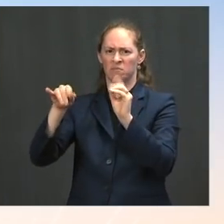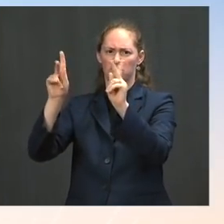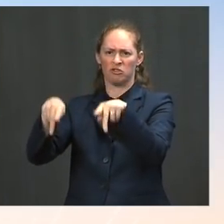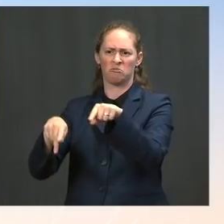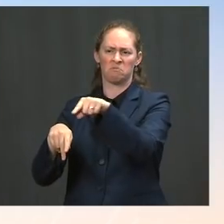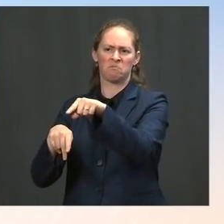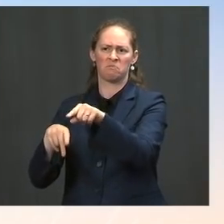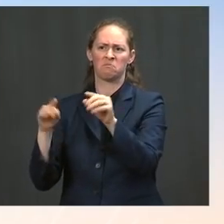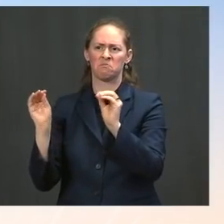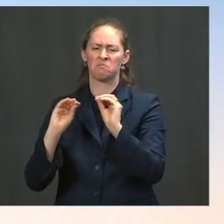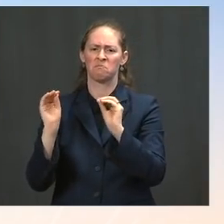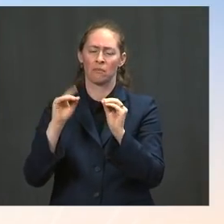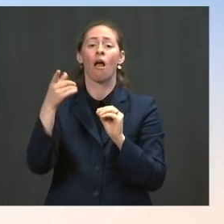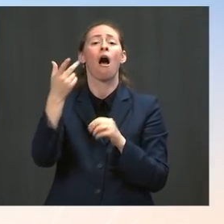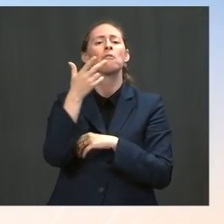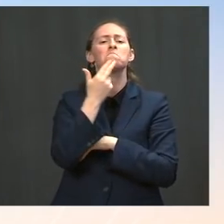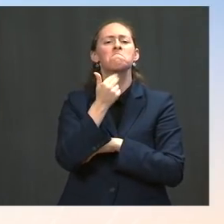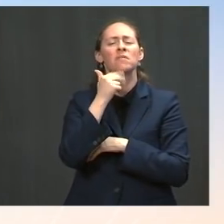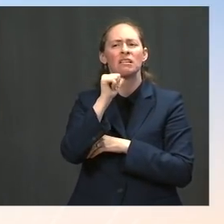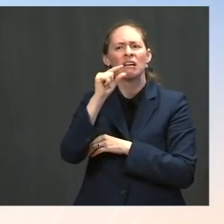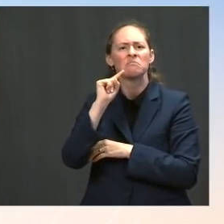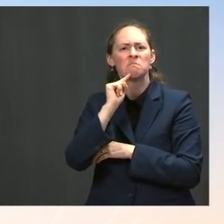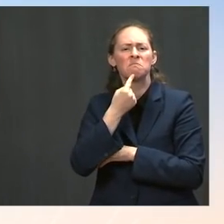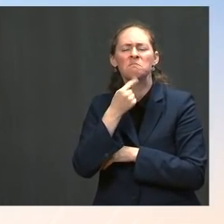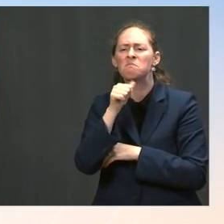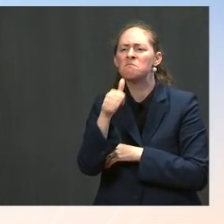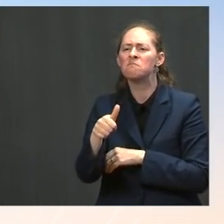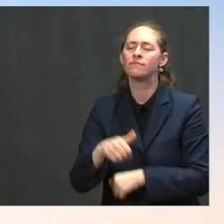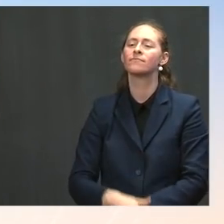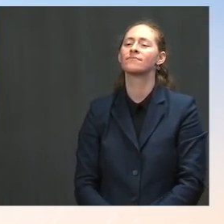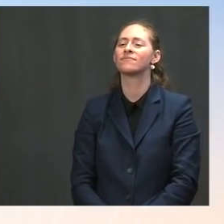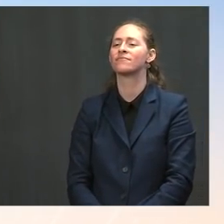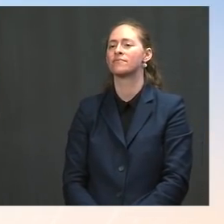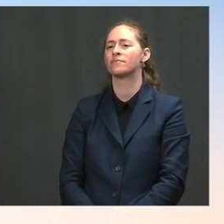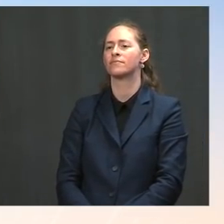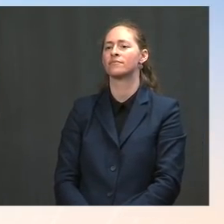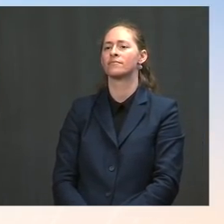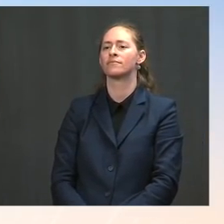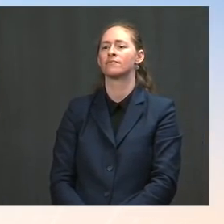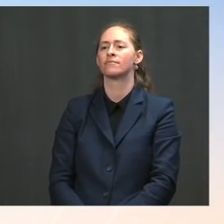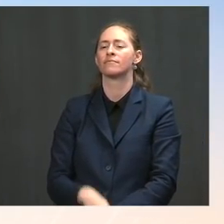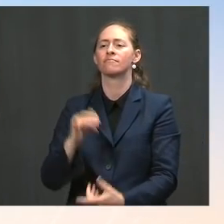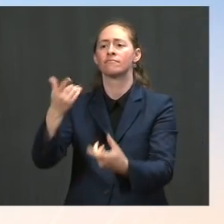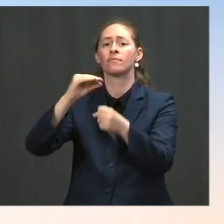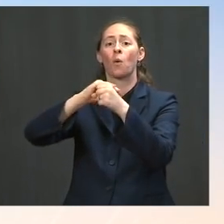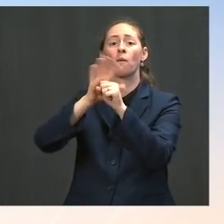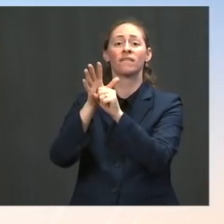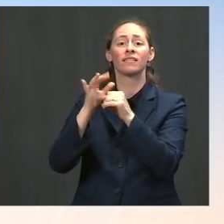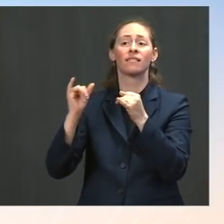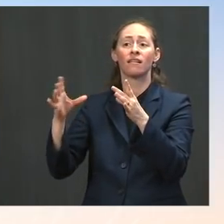But as this instance shows, cases in vaccinated individuals are typically mild. The White House is prepared for breakthrough cases